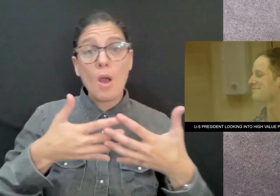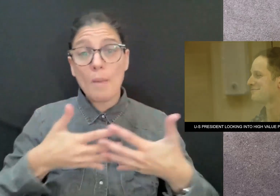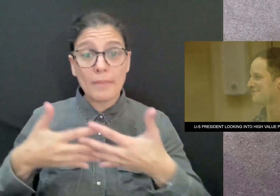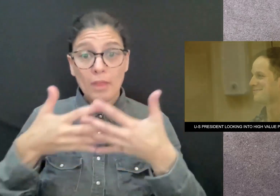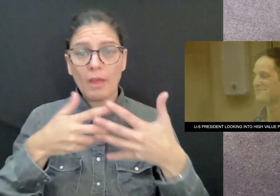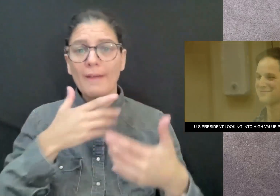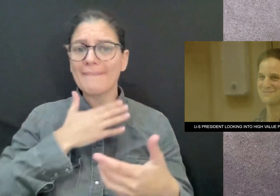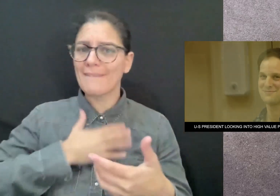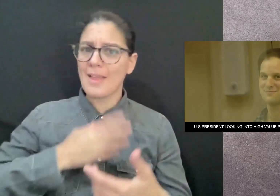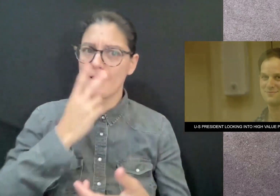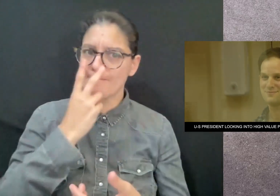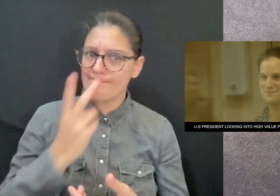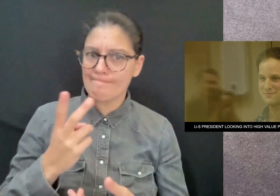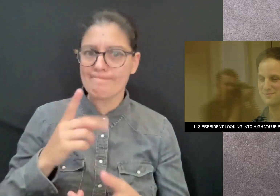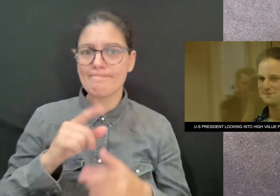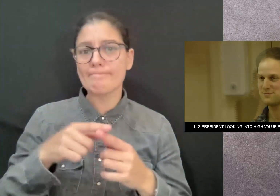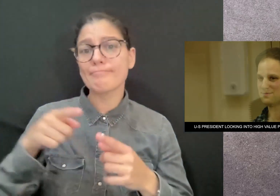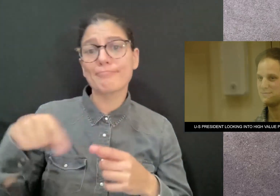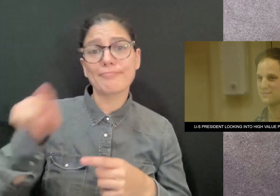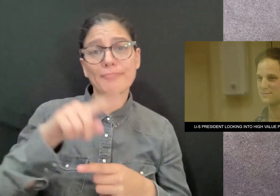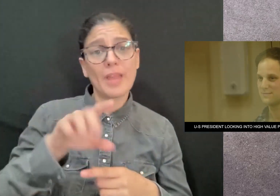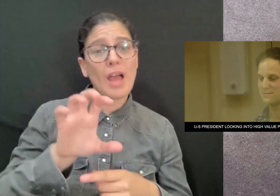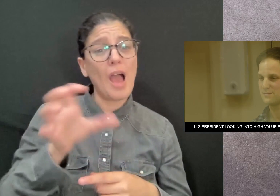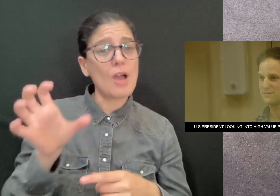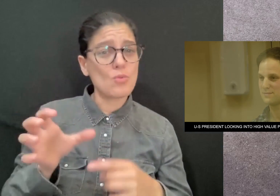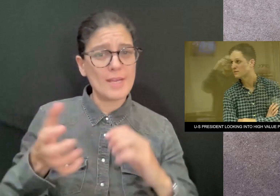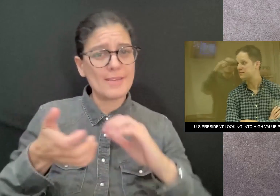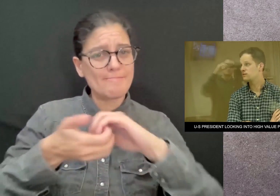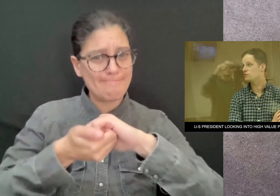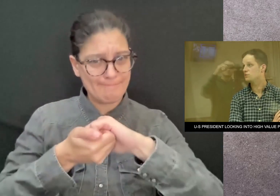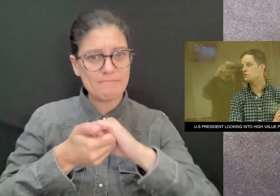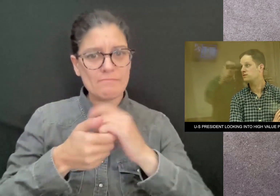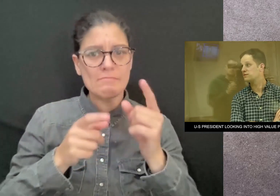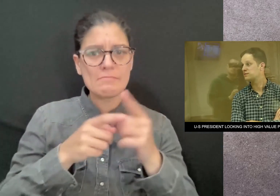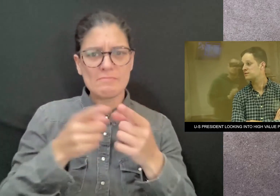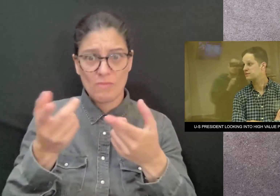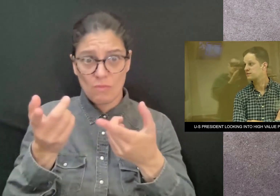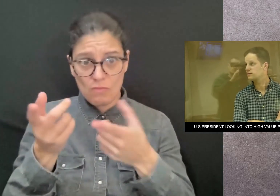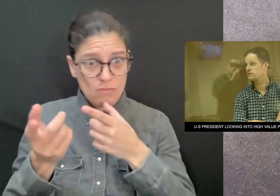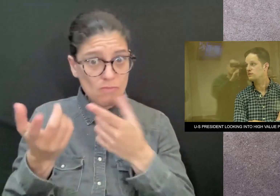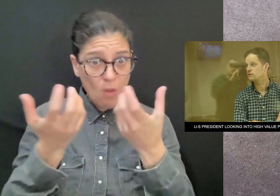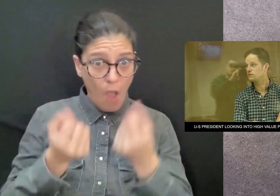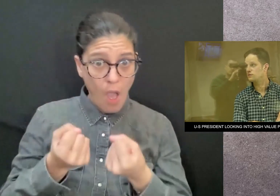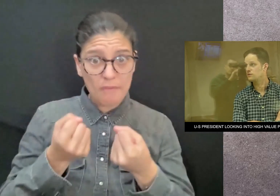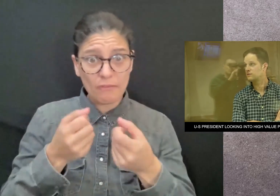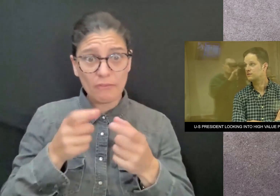according to sources US officials want to see if allied countries that have Russian